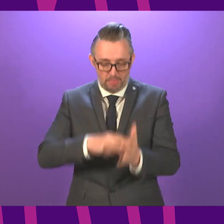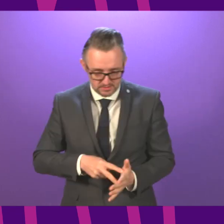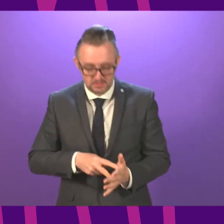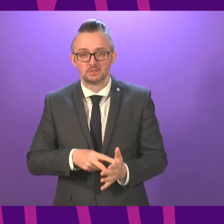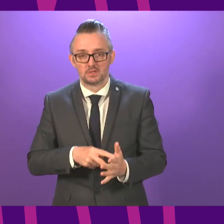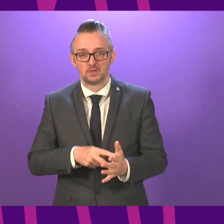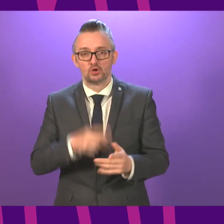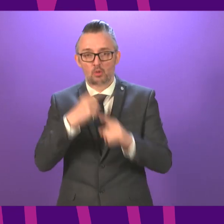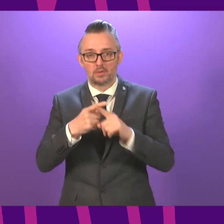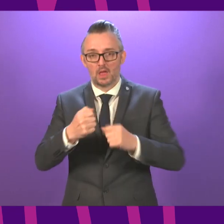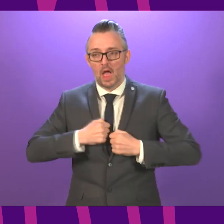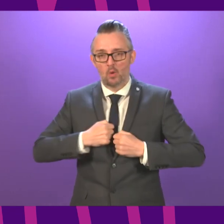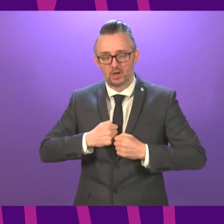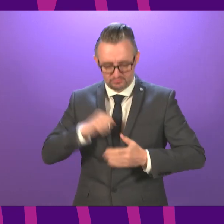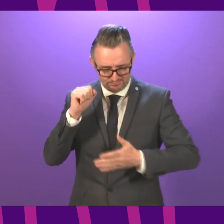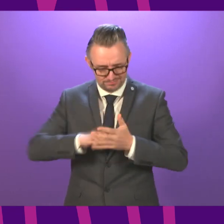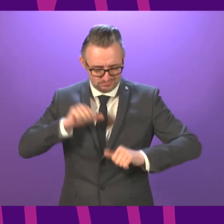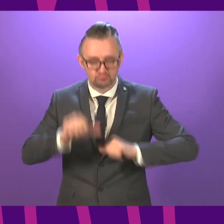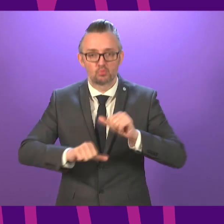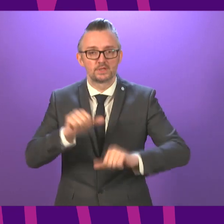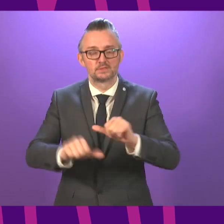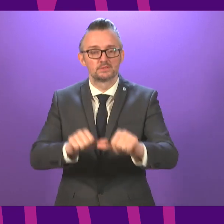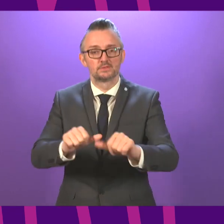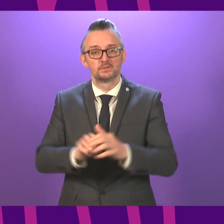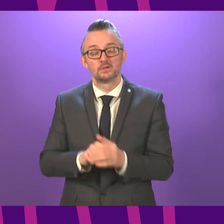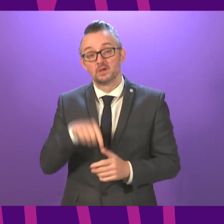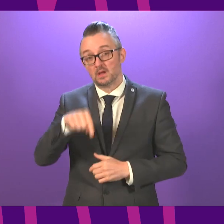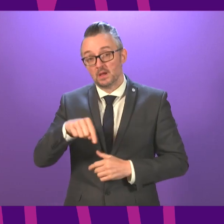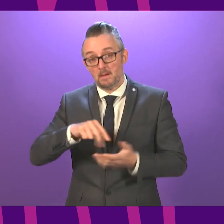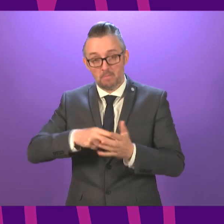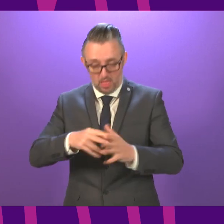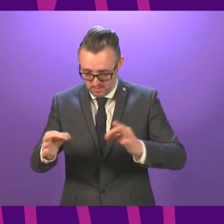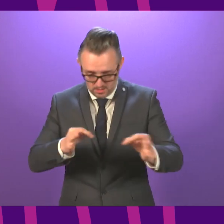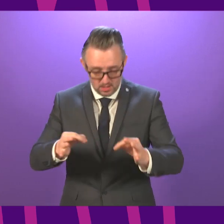processes. We will use those arrangements to oversee and manage—as best we can—our response to